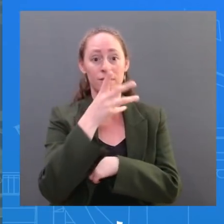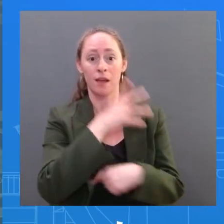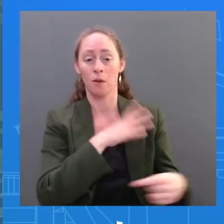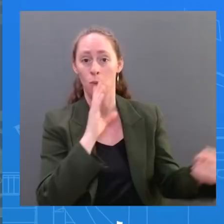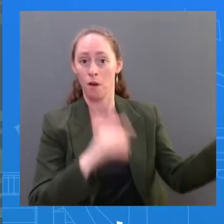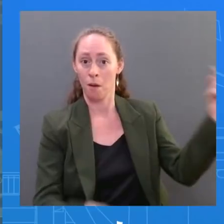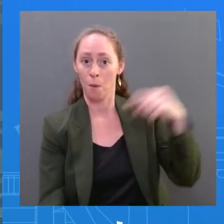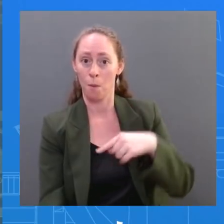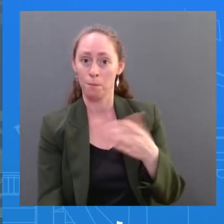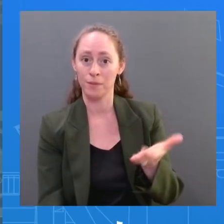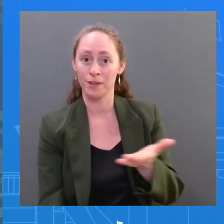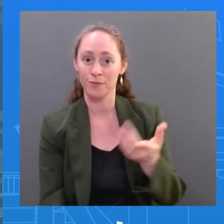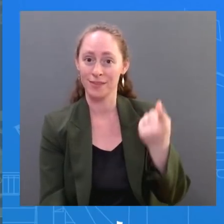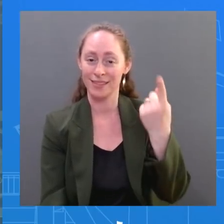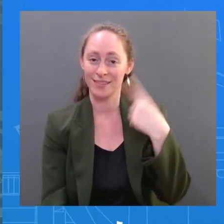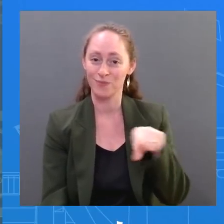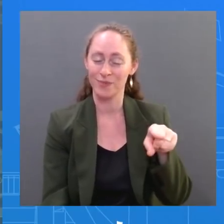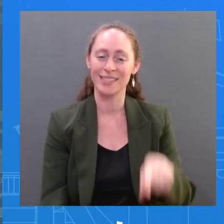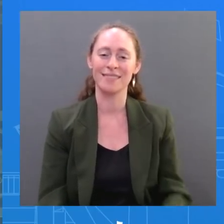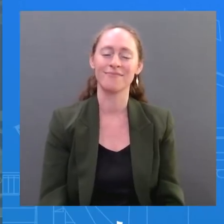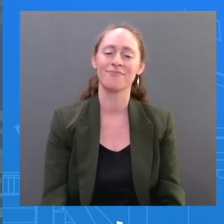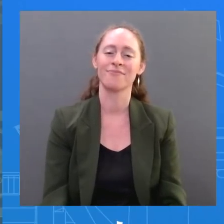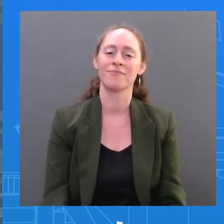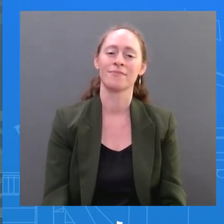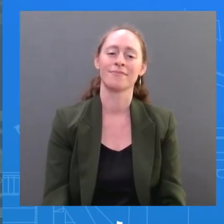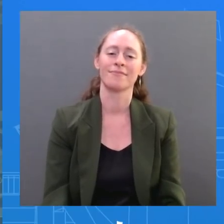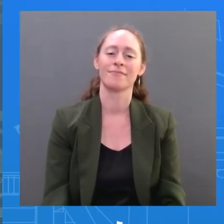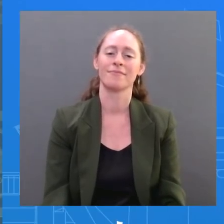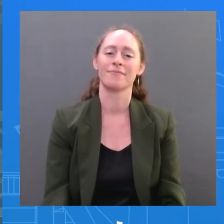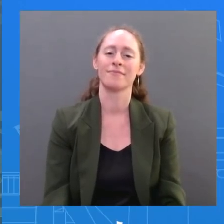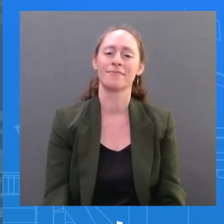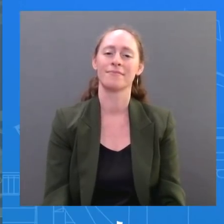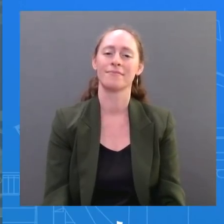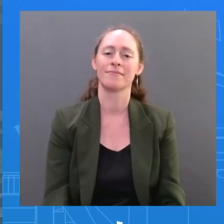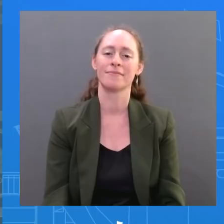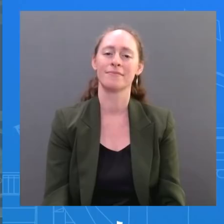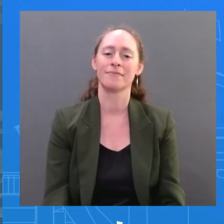And they'll have an opportunity to carry -- to work on the summit --